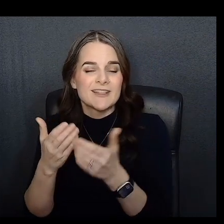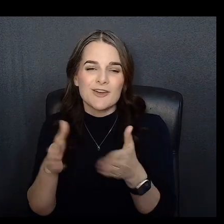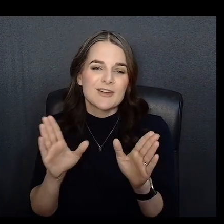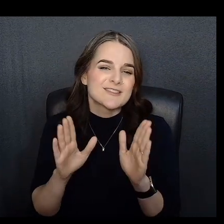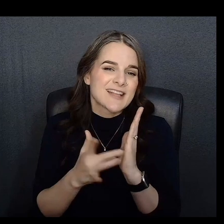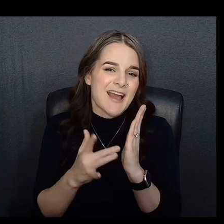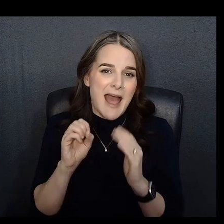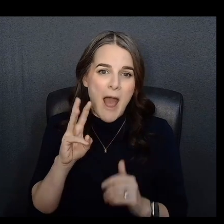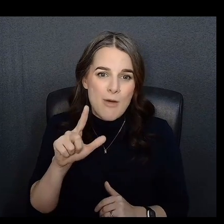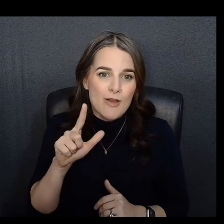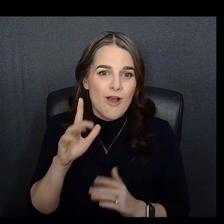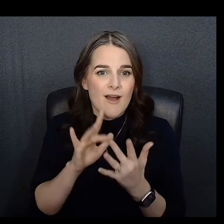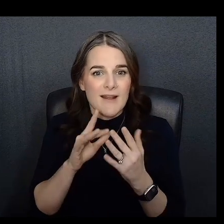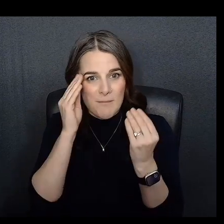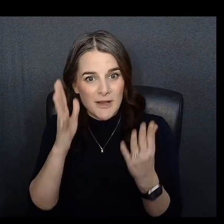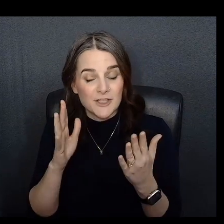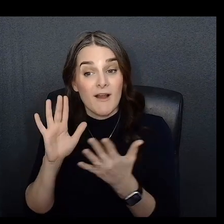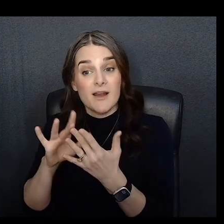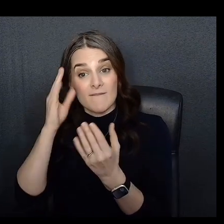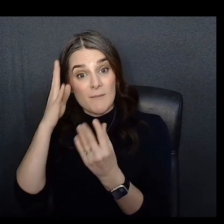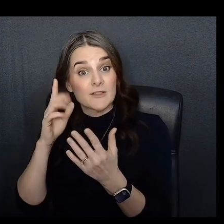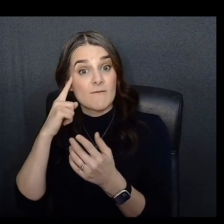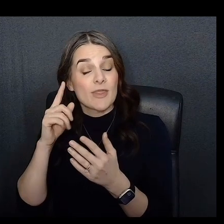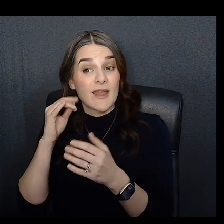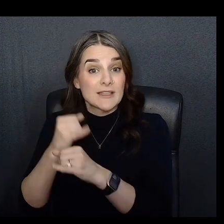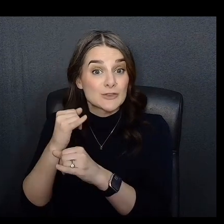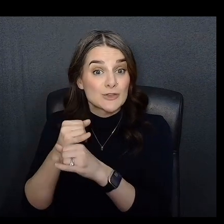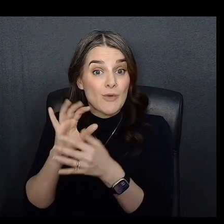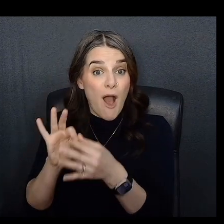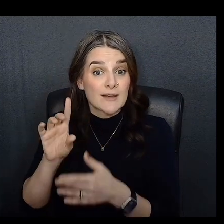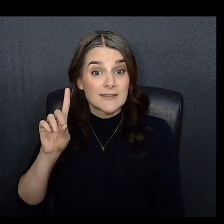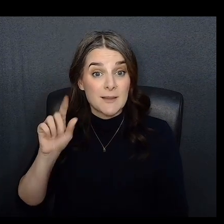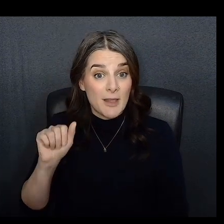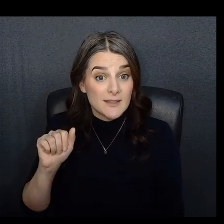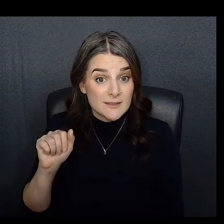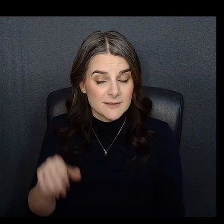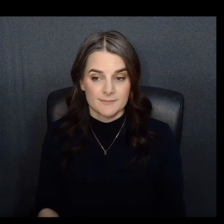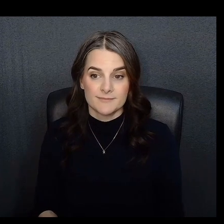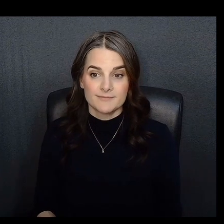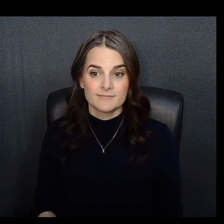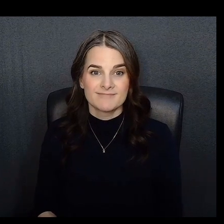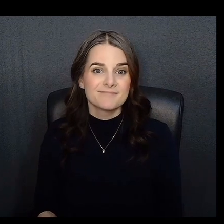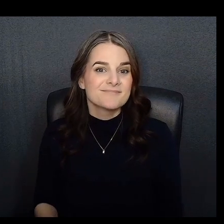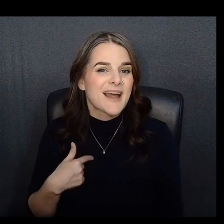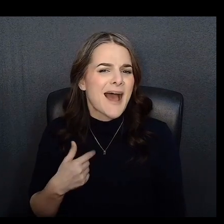Contact information for the Institute on Disabilities. And then I just ask if you give a chance,